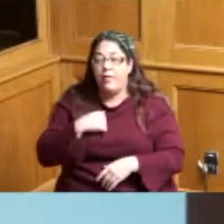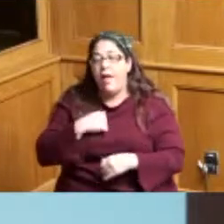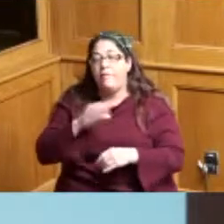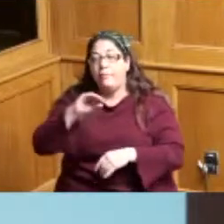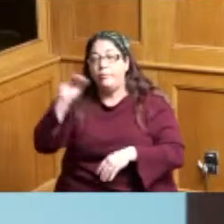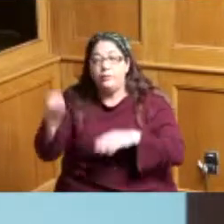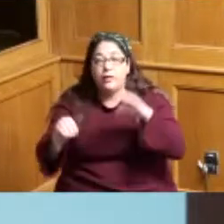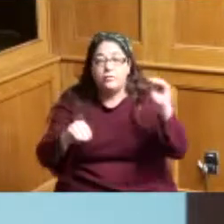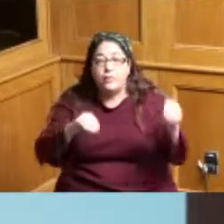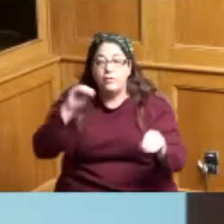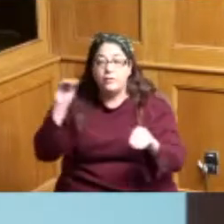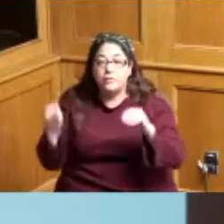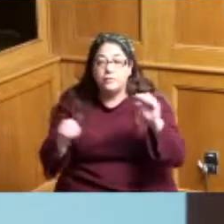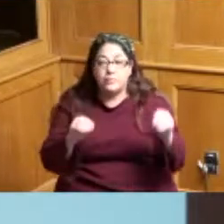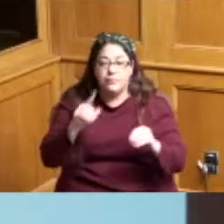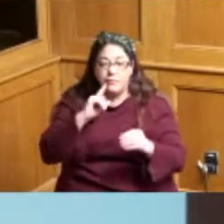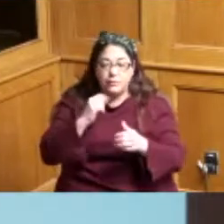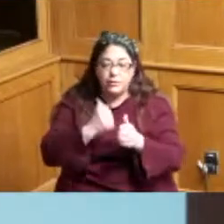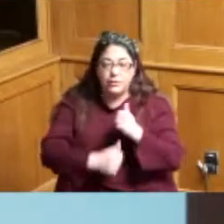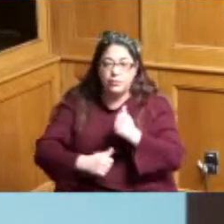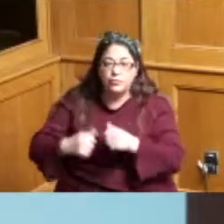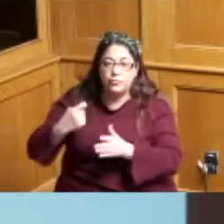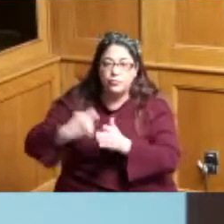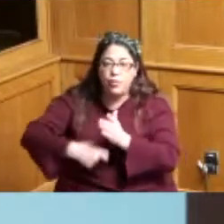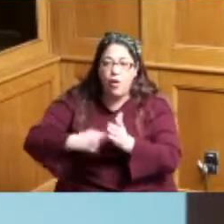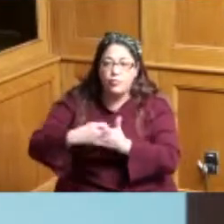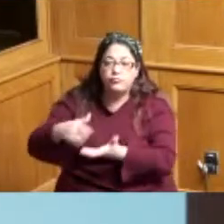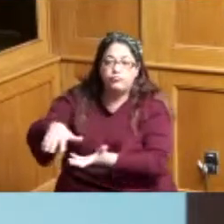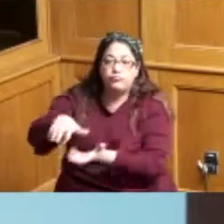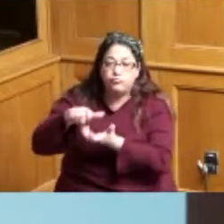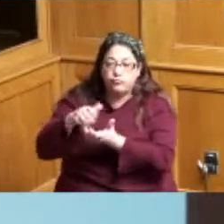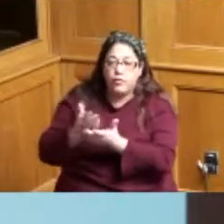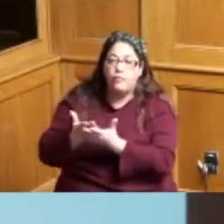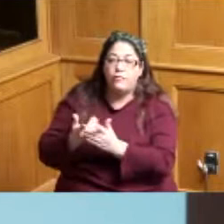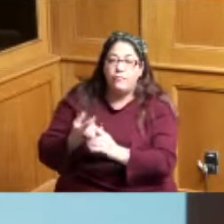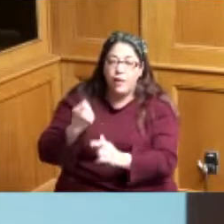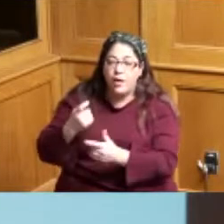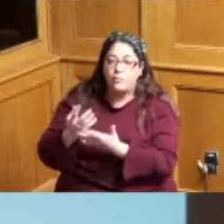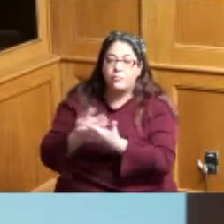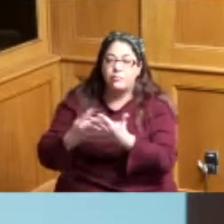or the portion of those costs that should be recovered through sanitary sewer versus wet